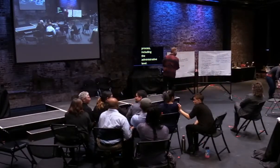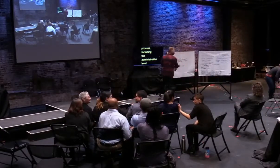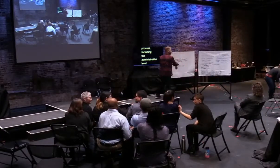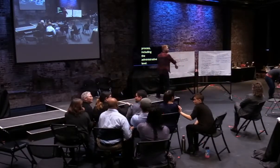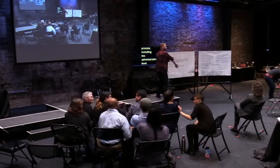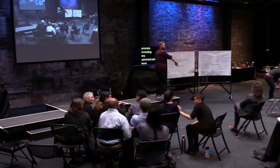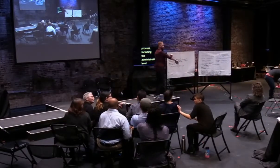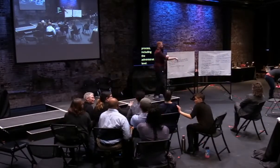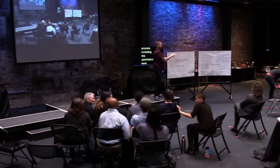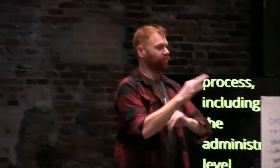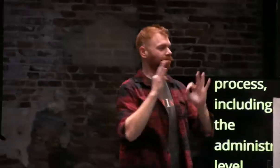Thank you.